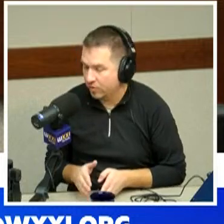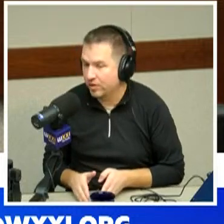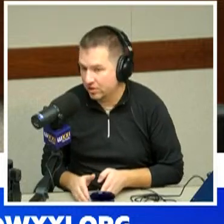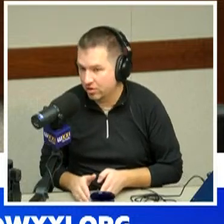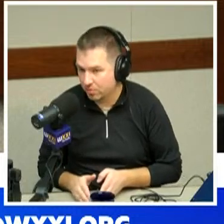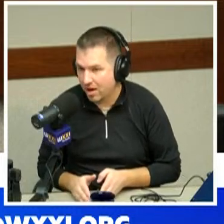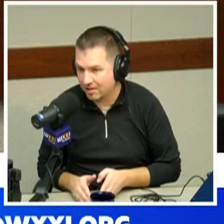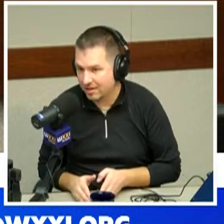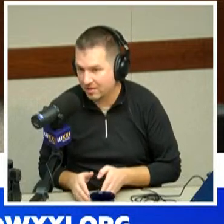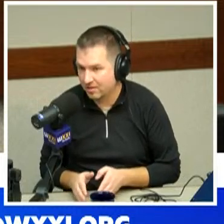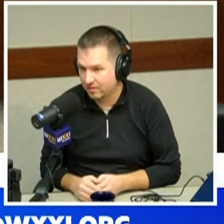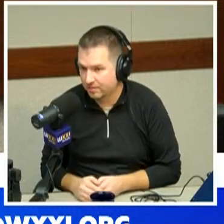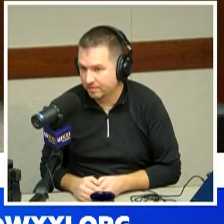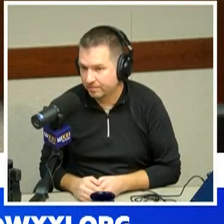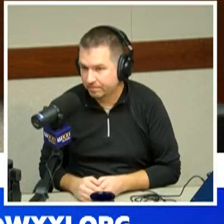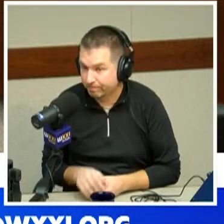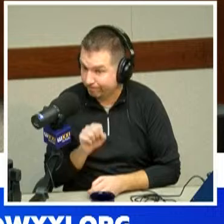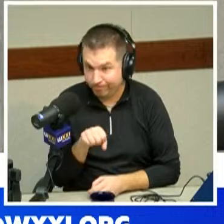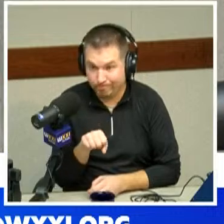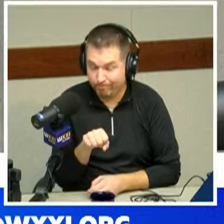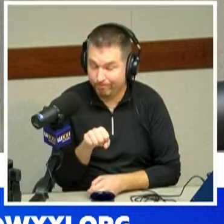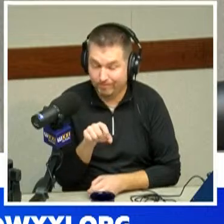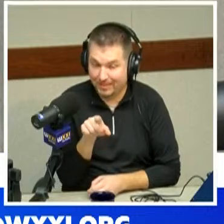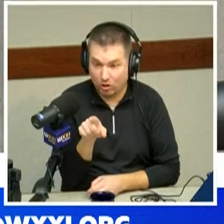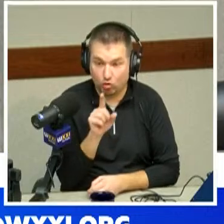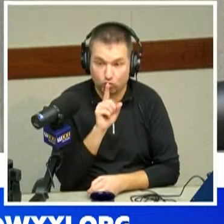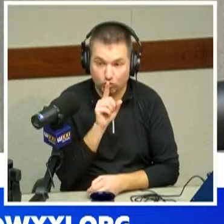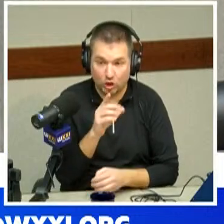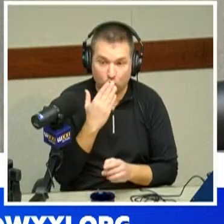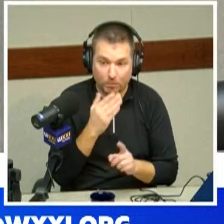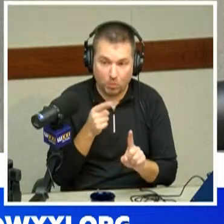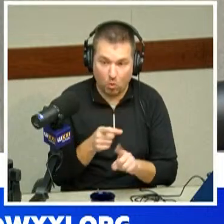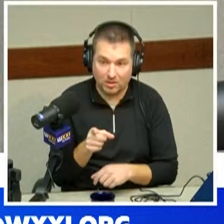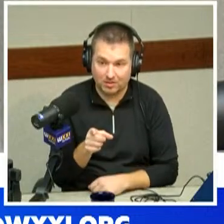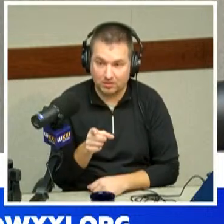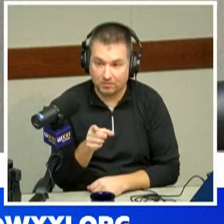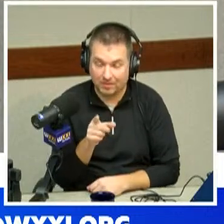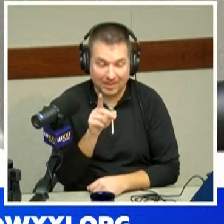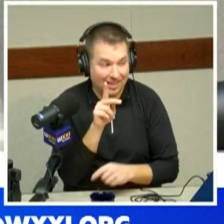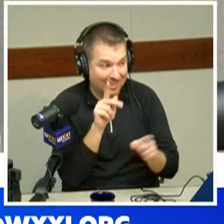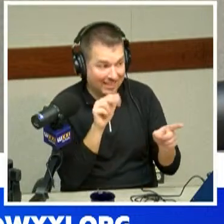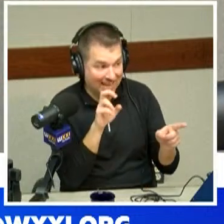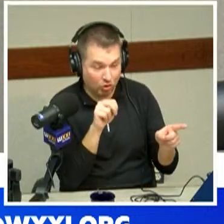the research process yeah that's a really good point um Karen was there anything you wanted